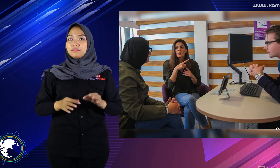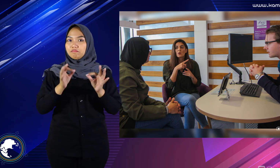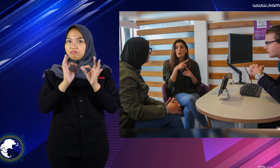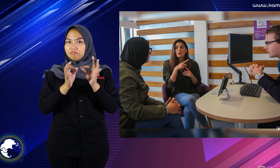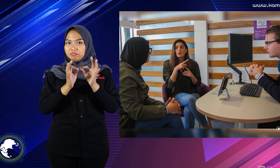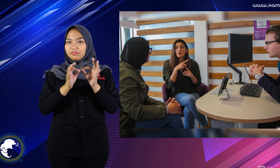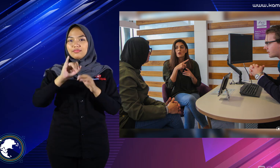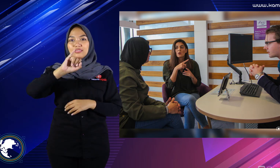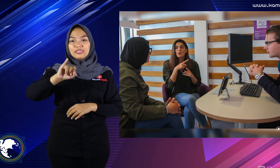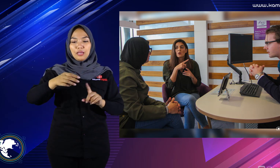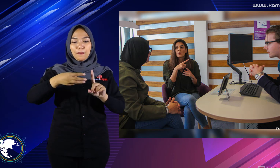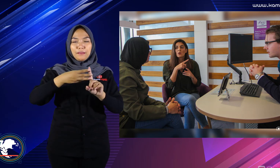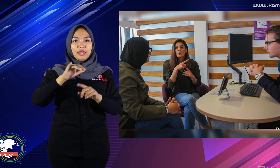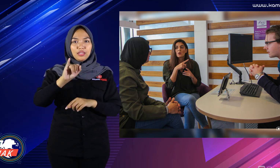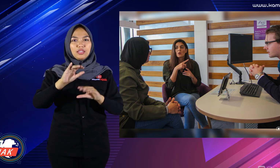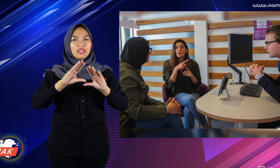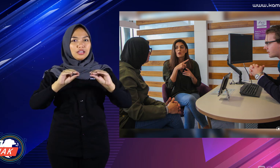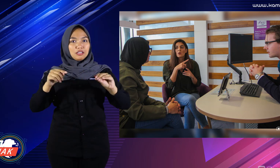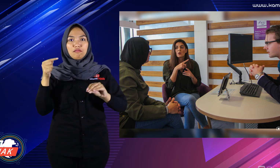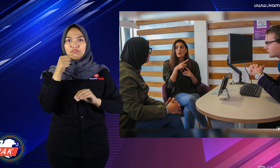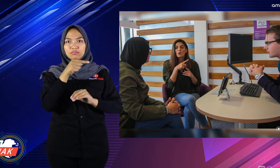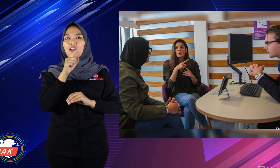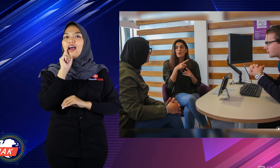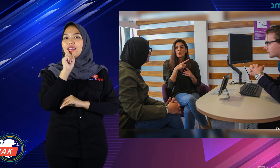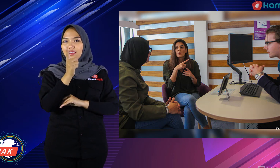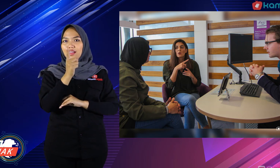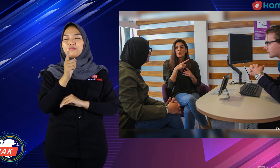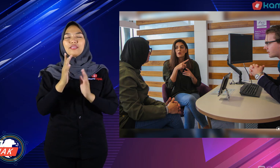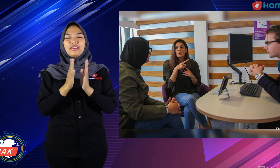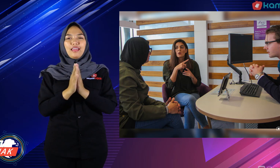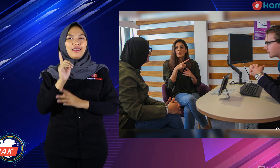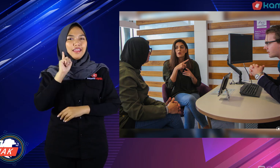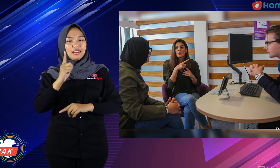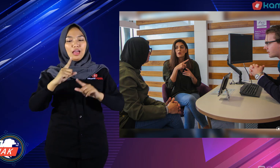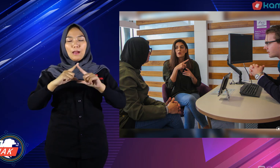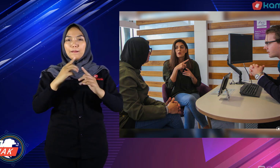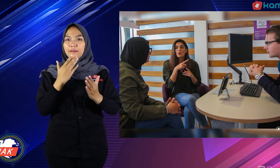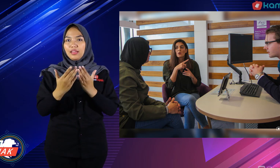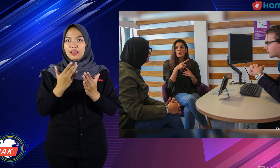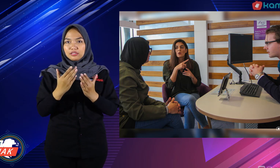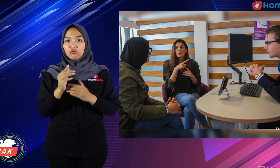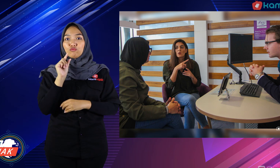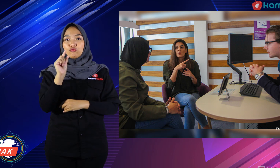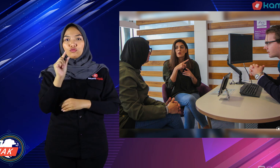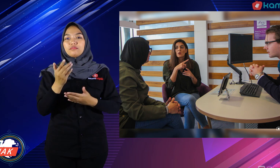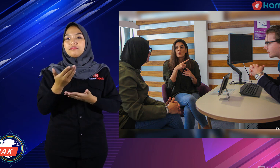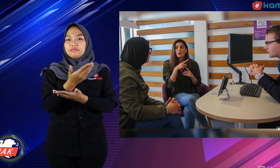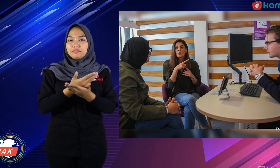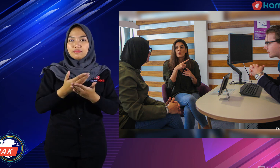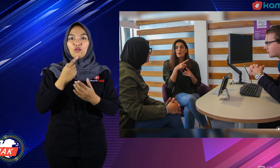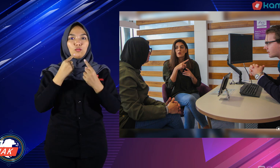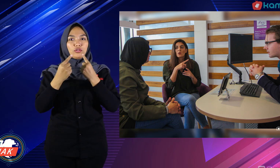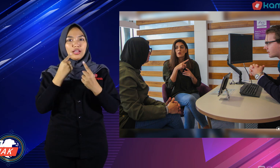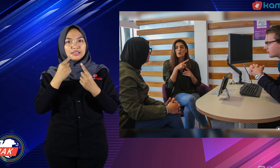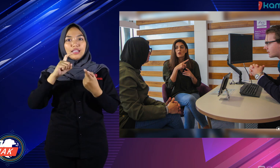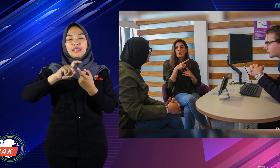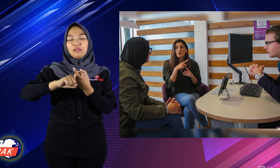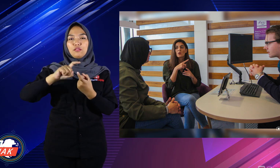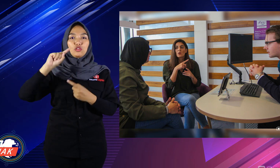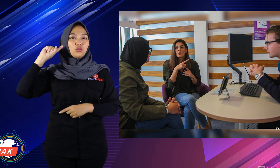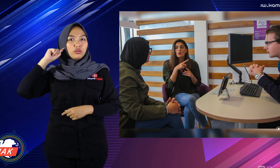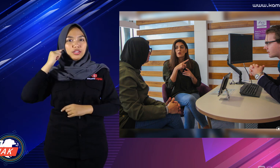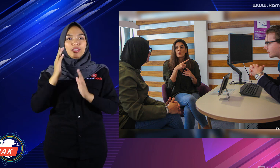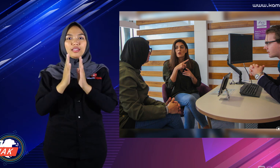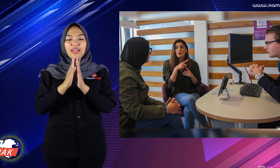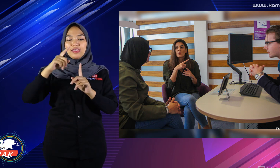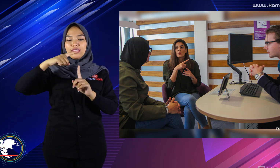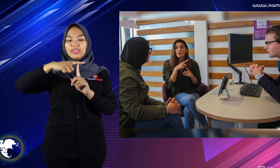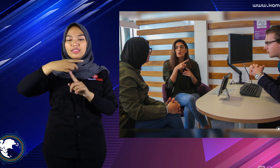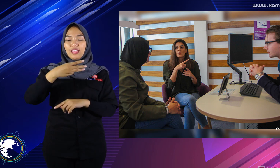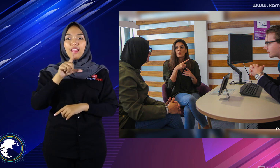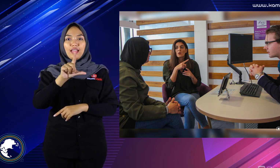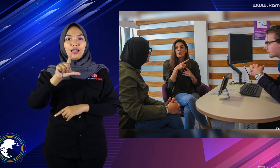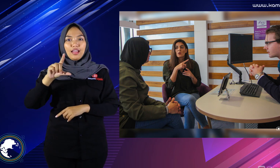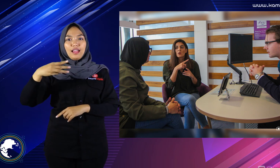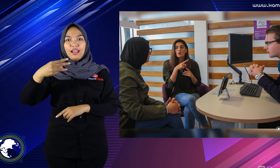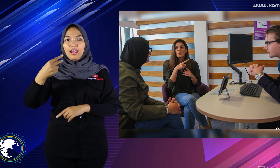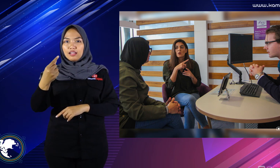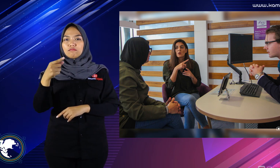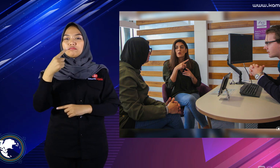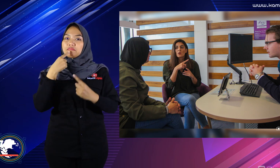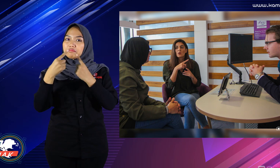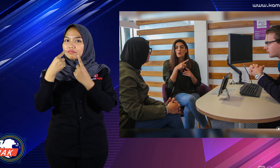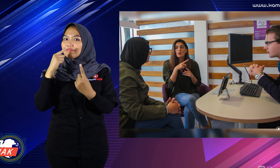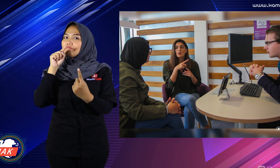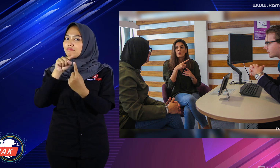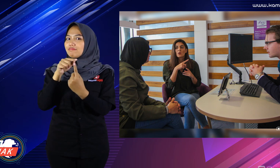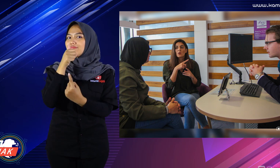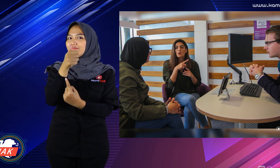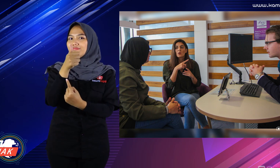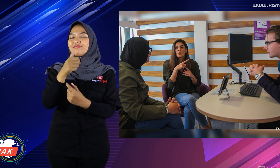A JBI is working there and there is a special application Deaf who can help communicate with bank tellers.